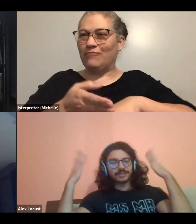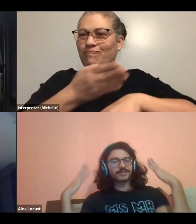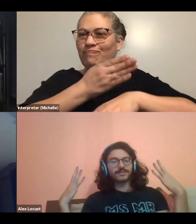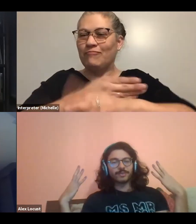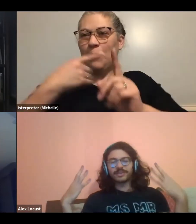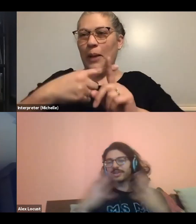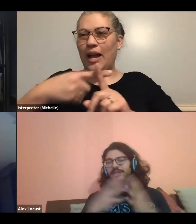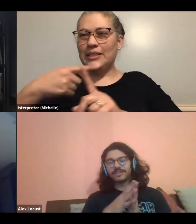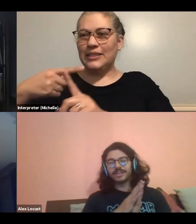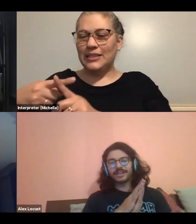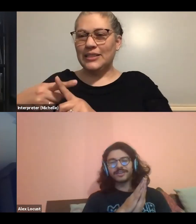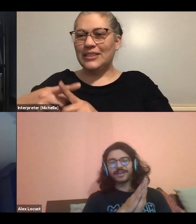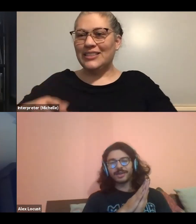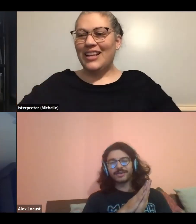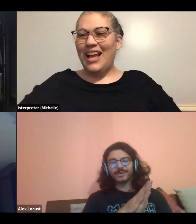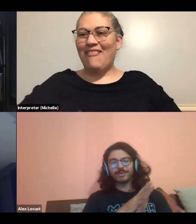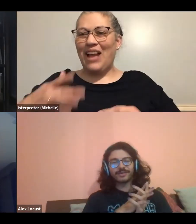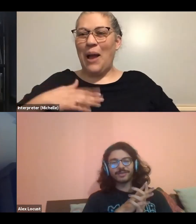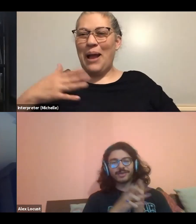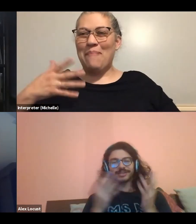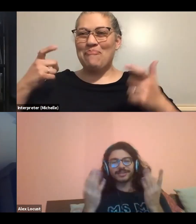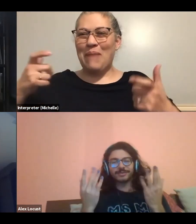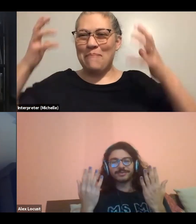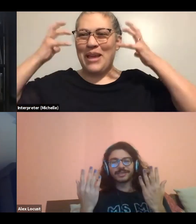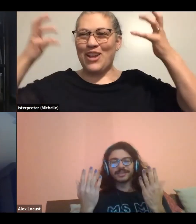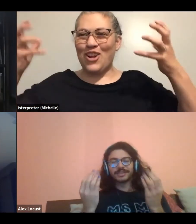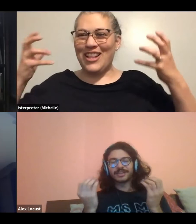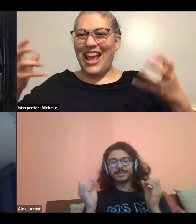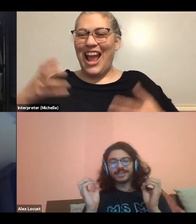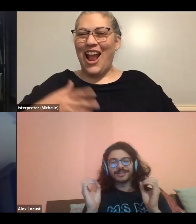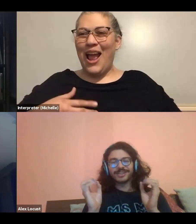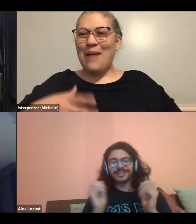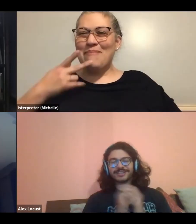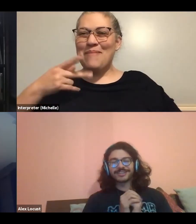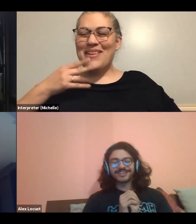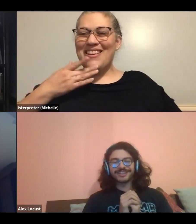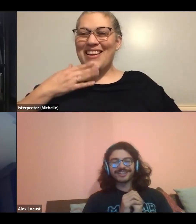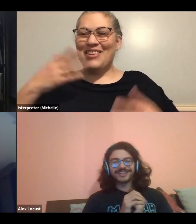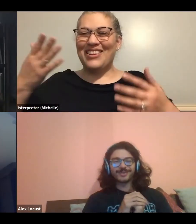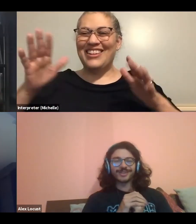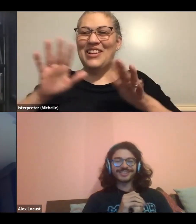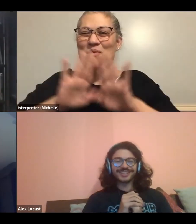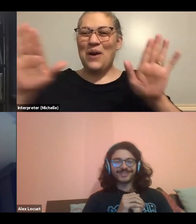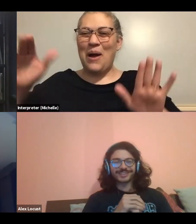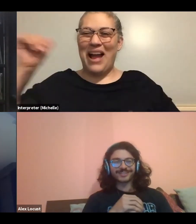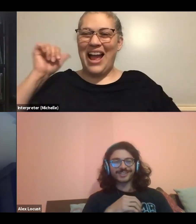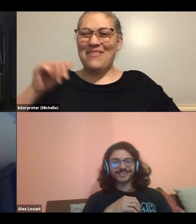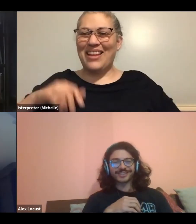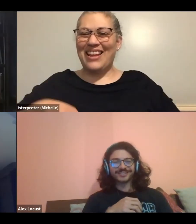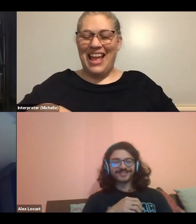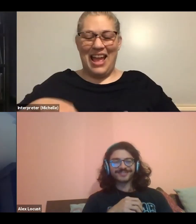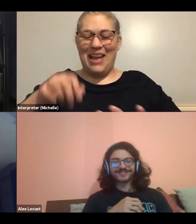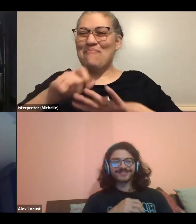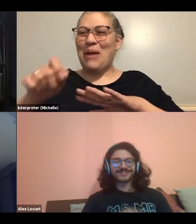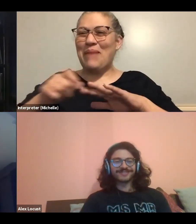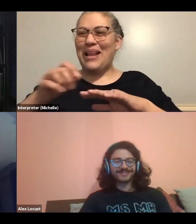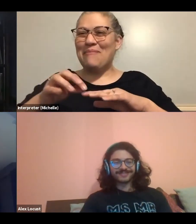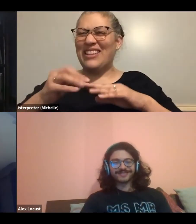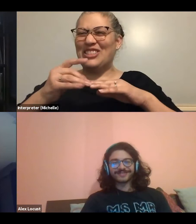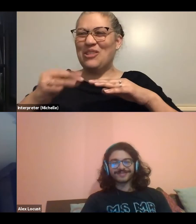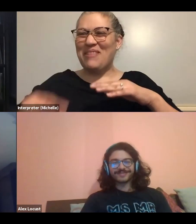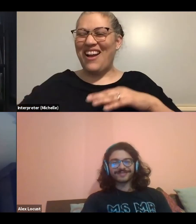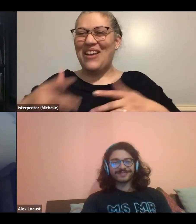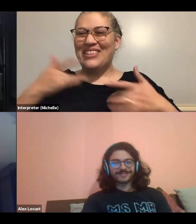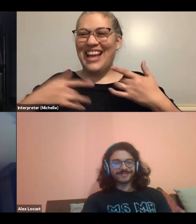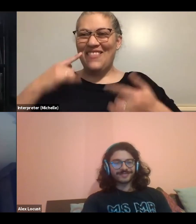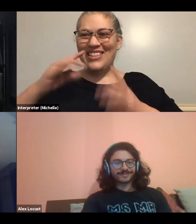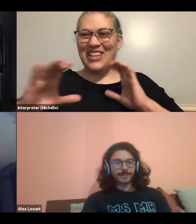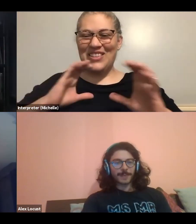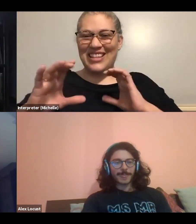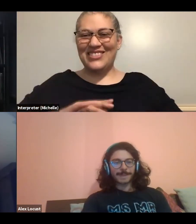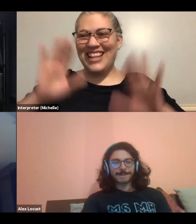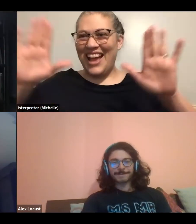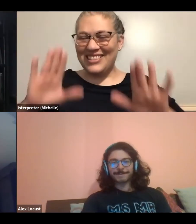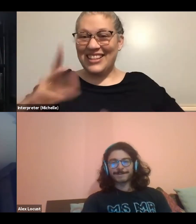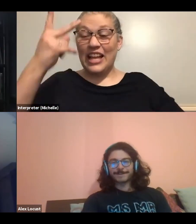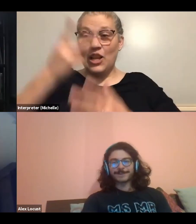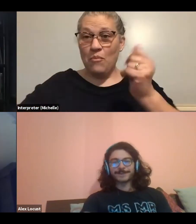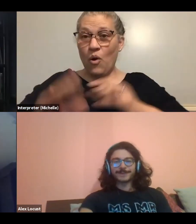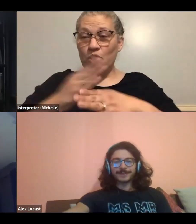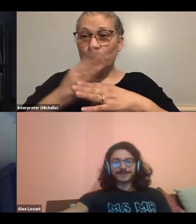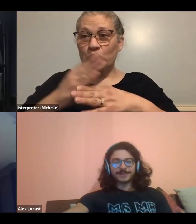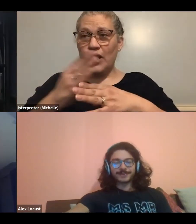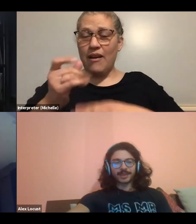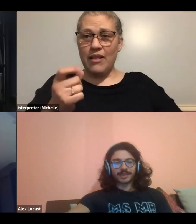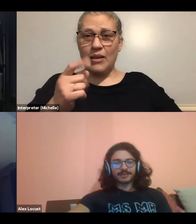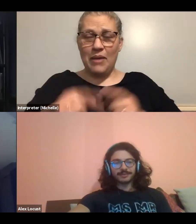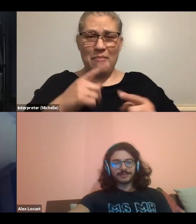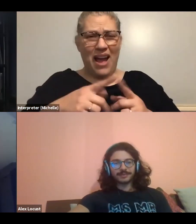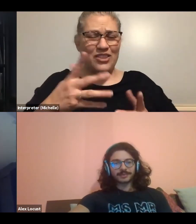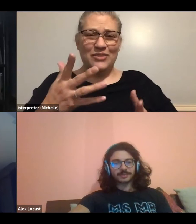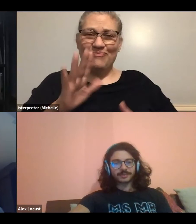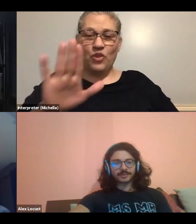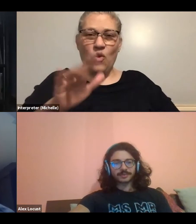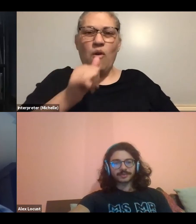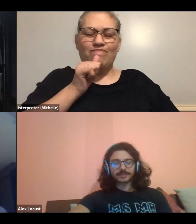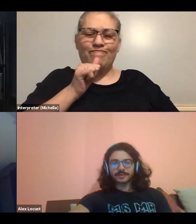Alex Locust: equity justice liberation all sorts of really fun ways to make social change and serving big curly hair tonight I got my coral background, while some couple day old nails and very excited for this conversation.